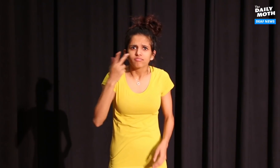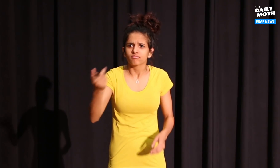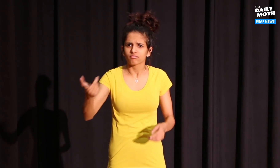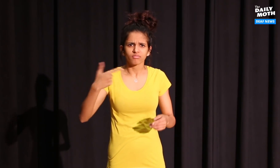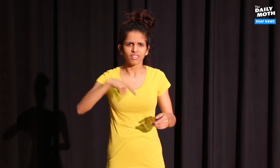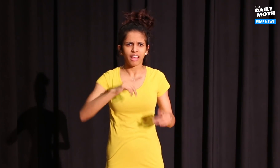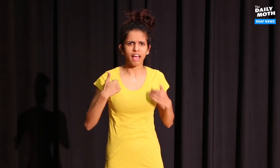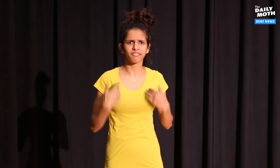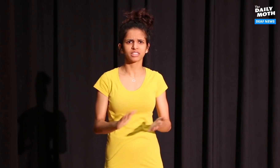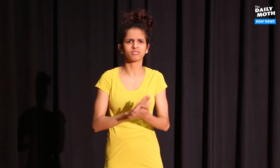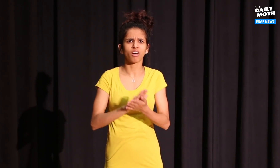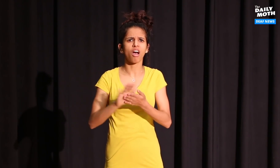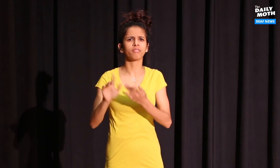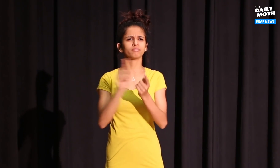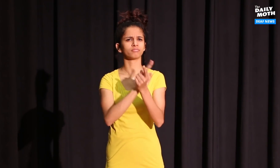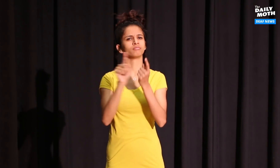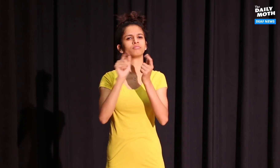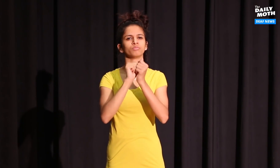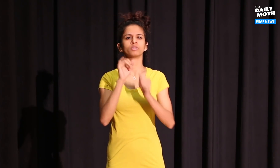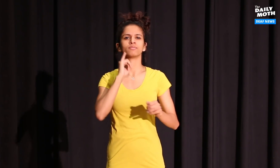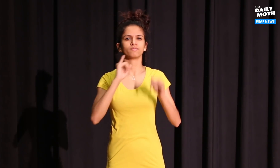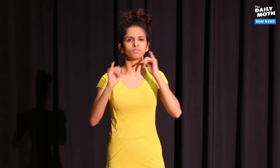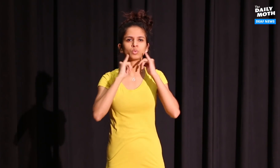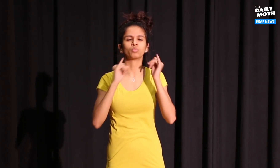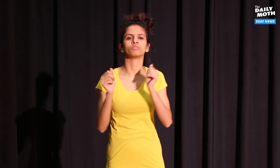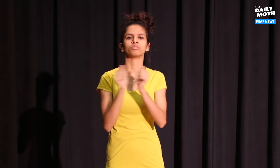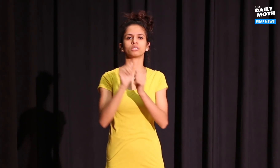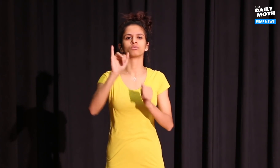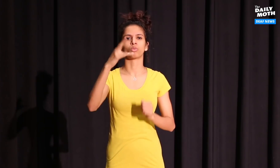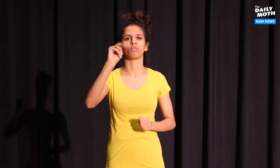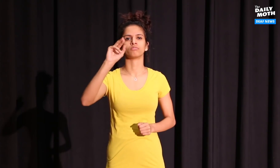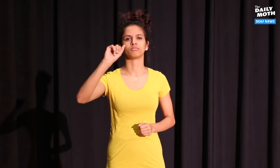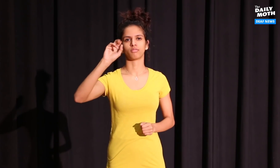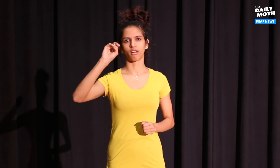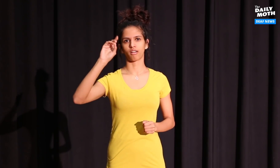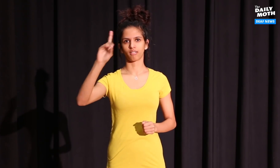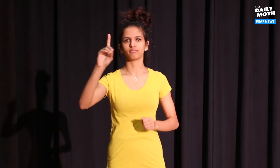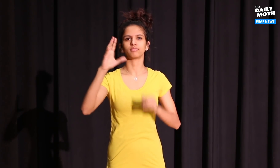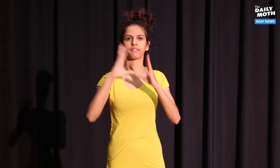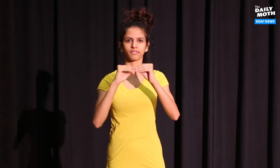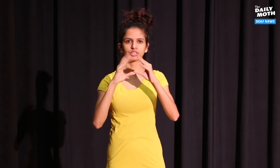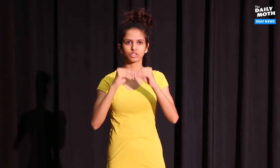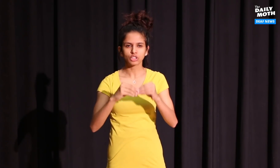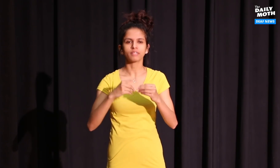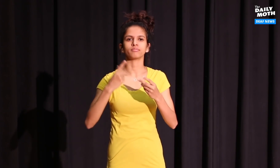See all those nice conversations we had with the Jr. NAD delegates?!